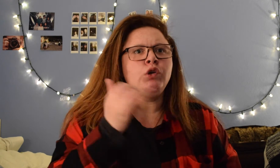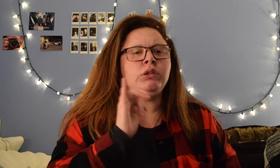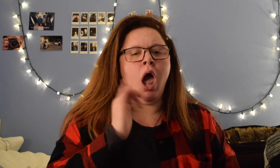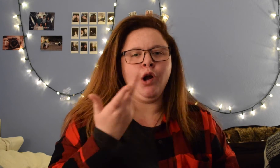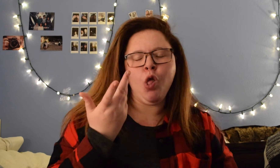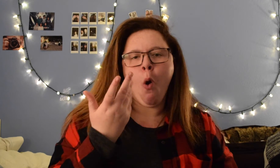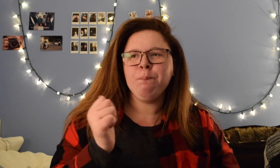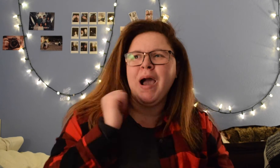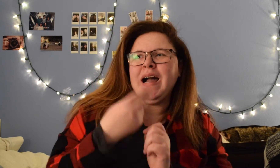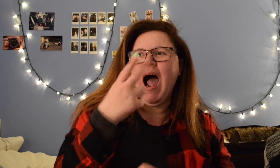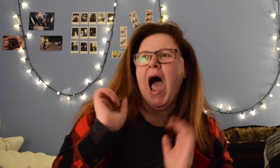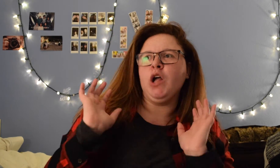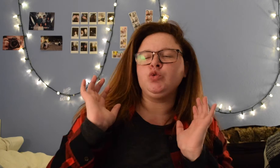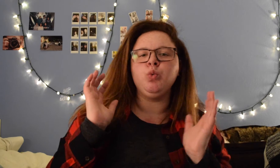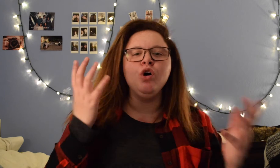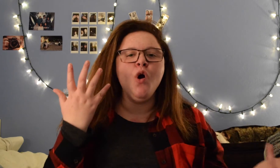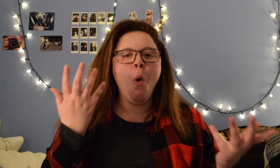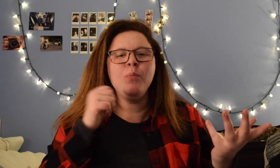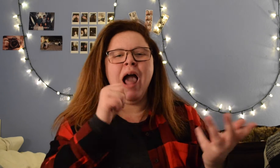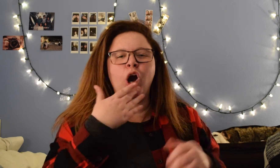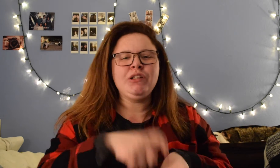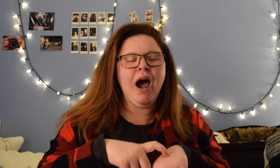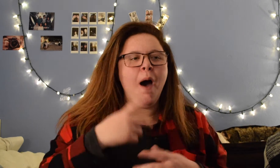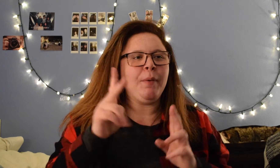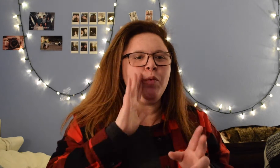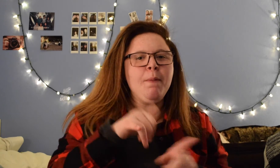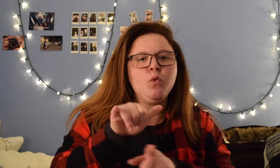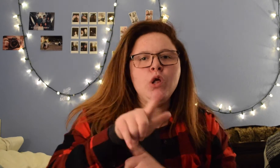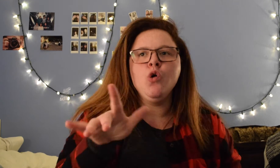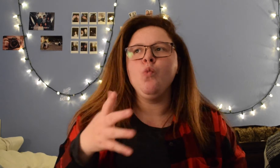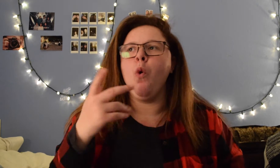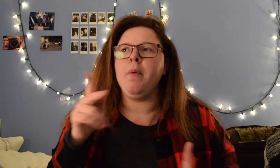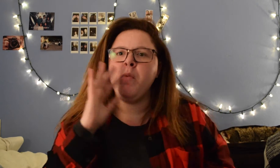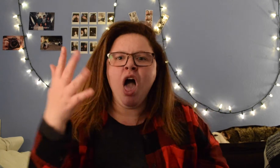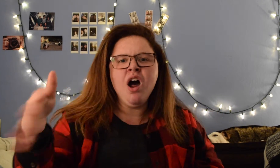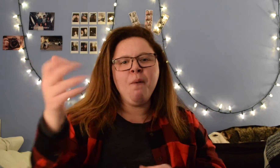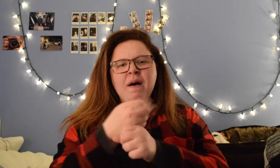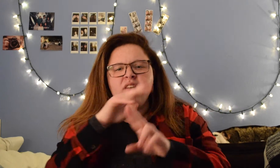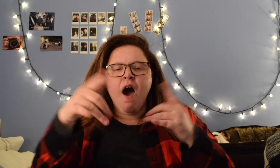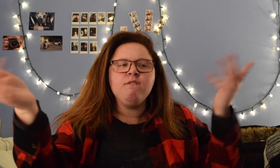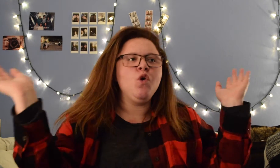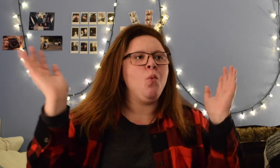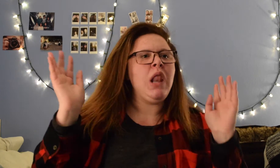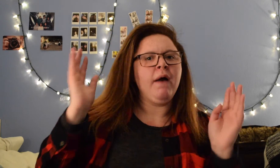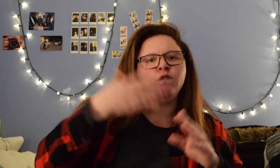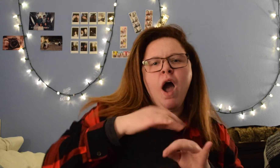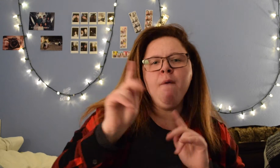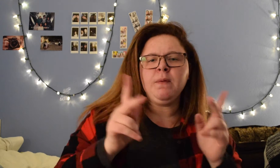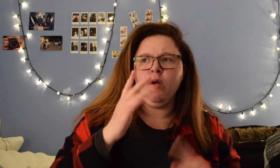It feels like back in high school and it wasn't the best for everyone Some people would get bullied and/or make fun of you in front of people